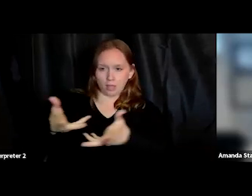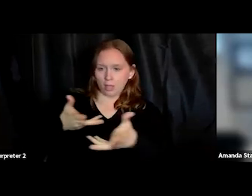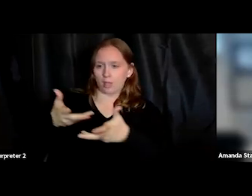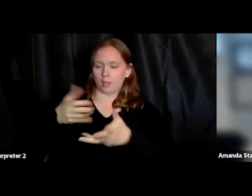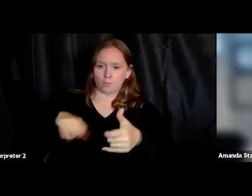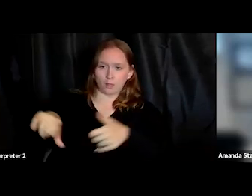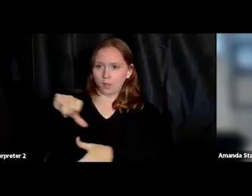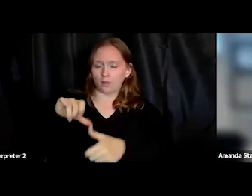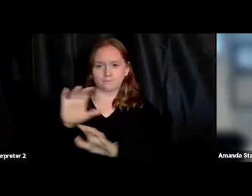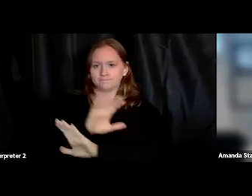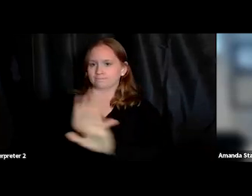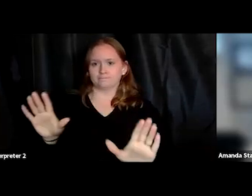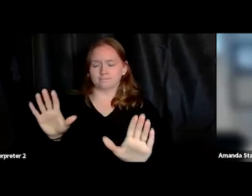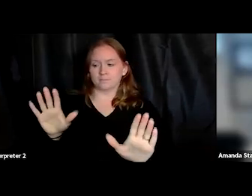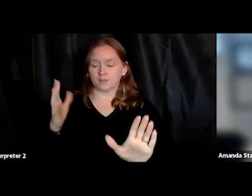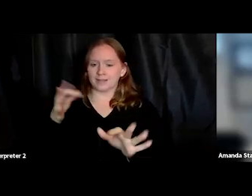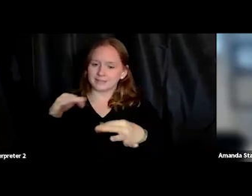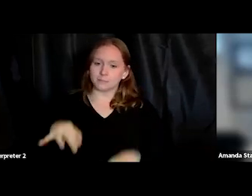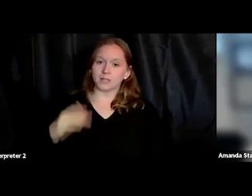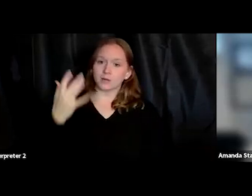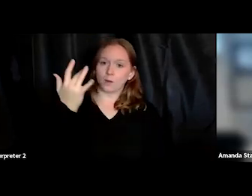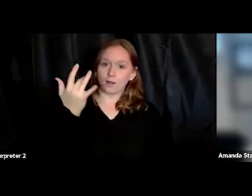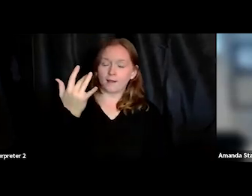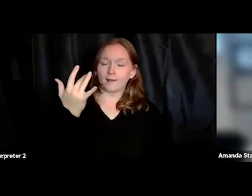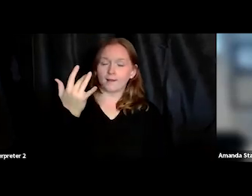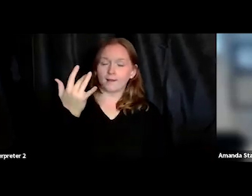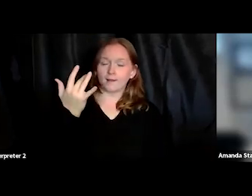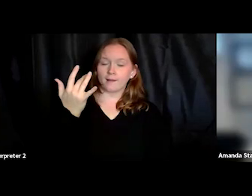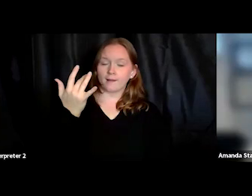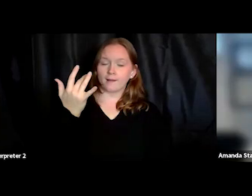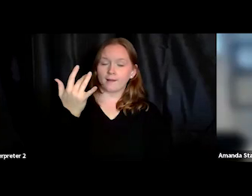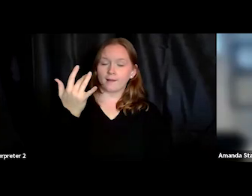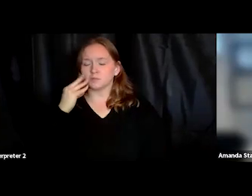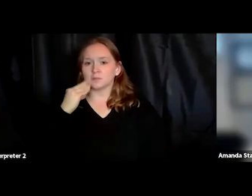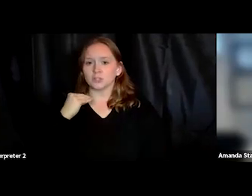When they're experiencing an episode of depression, they don't leave the house